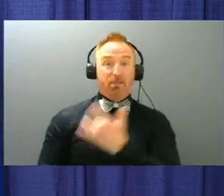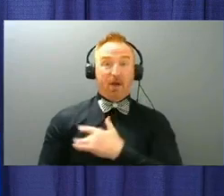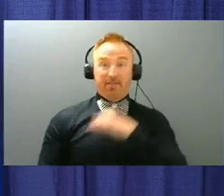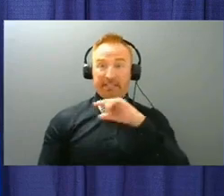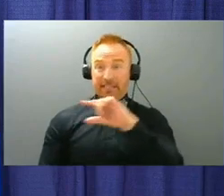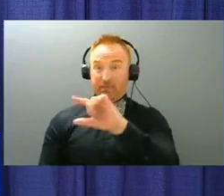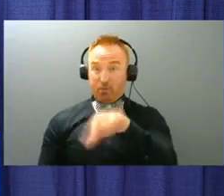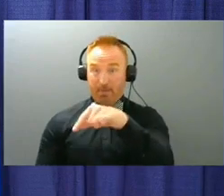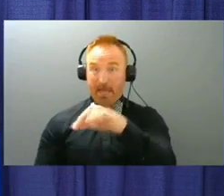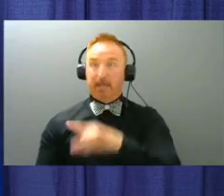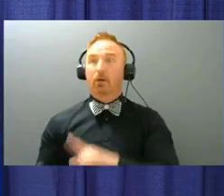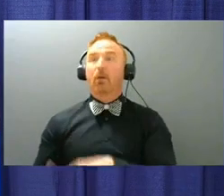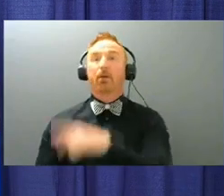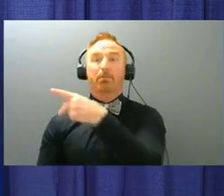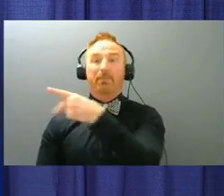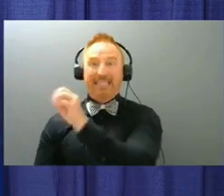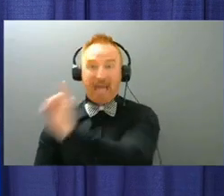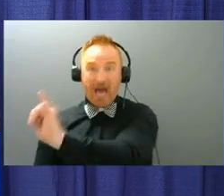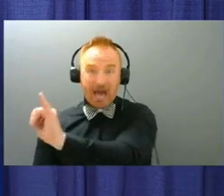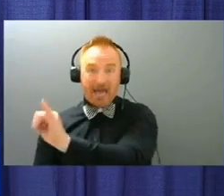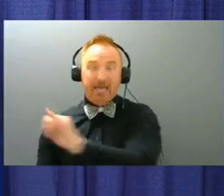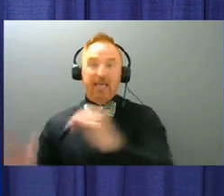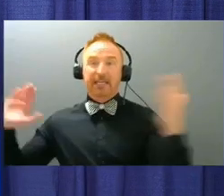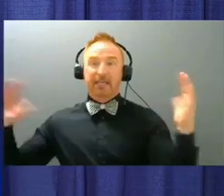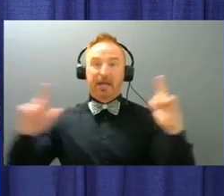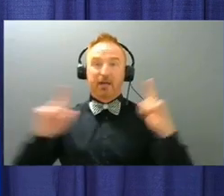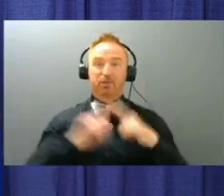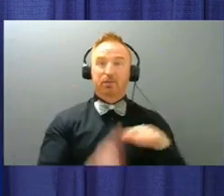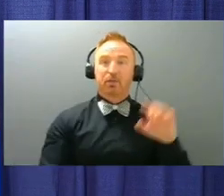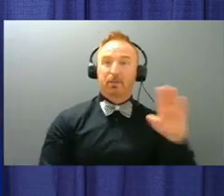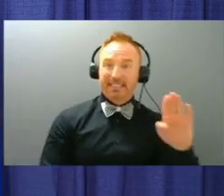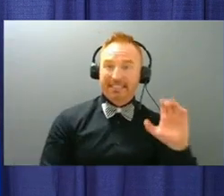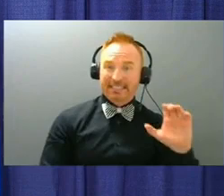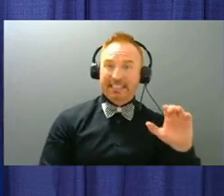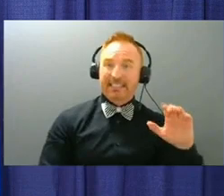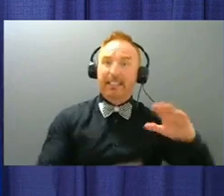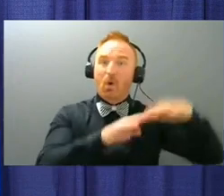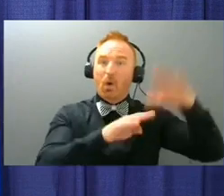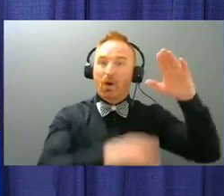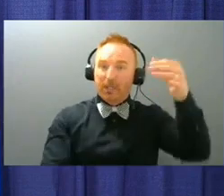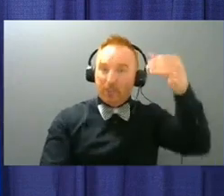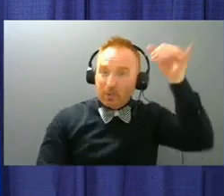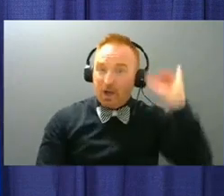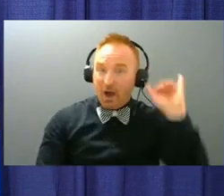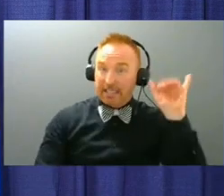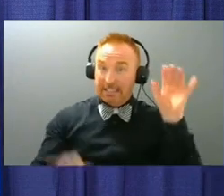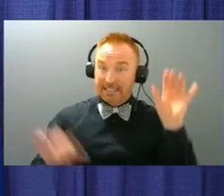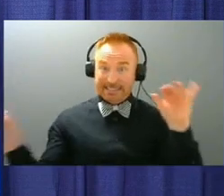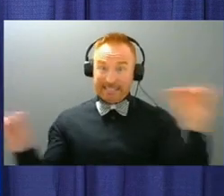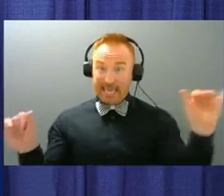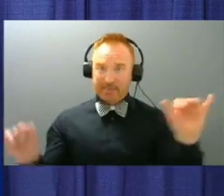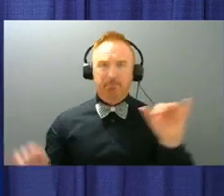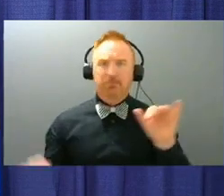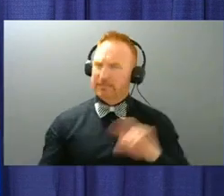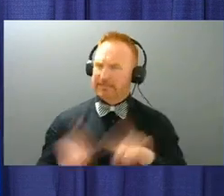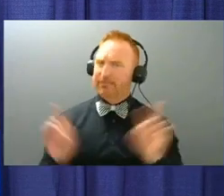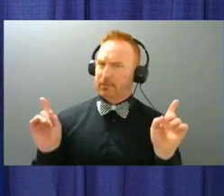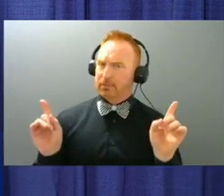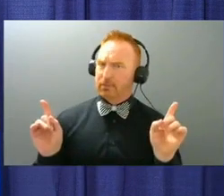to be different than the needs and British Columbia or Yukon. So we were surprised by this